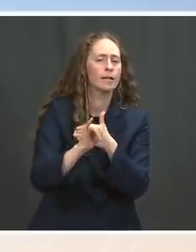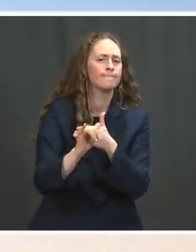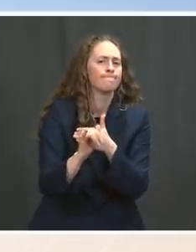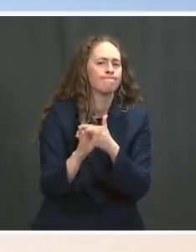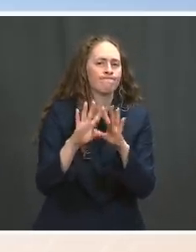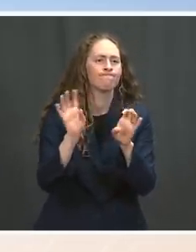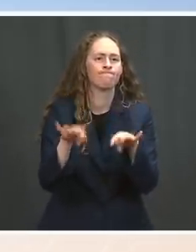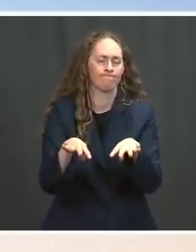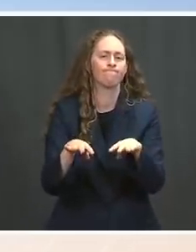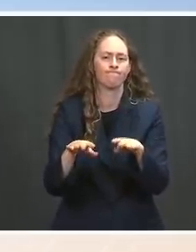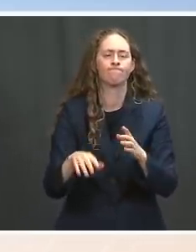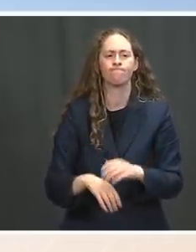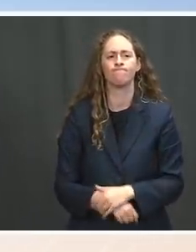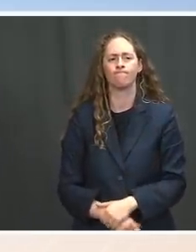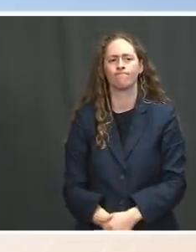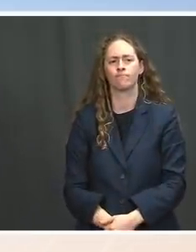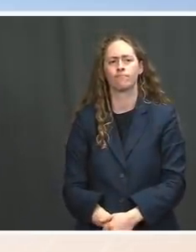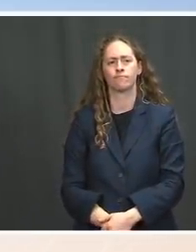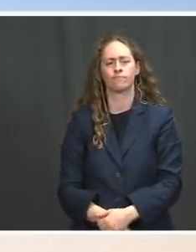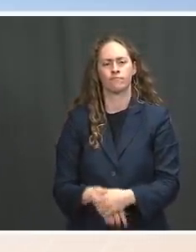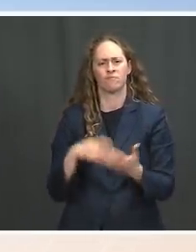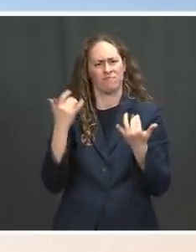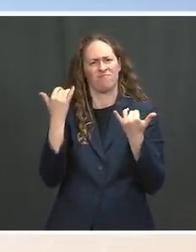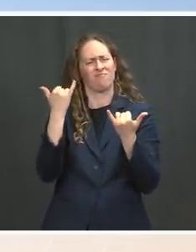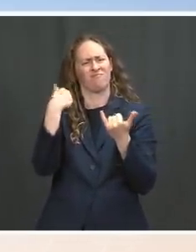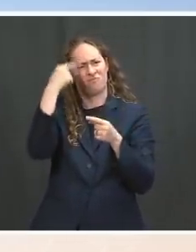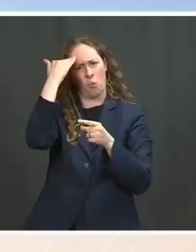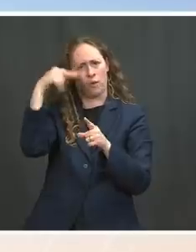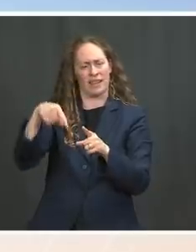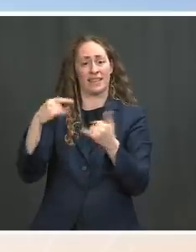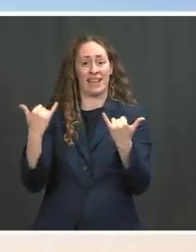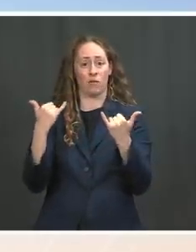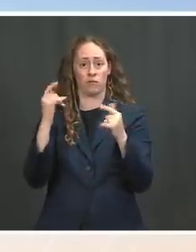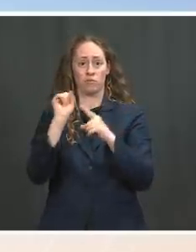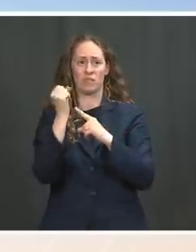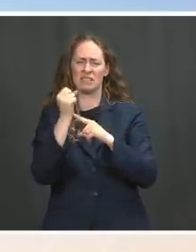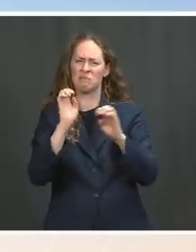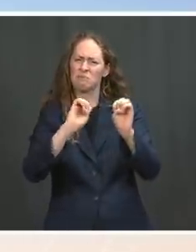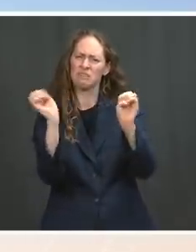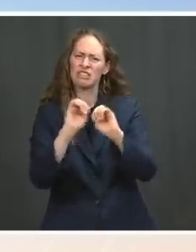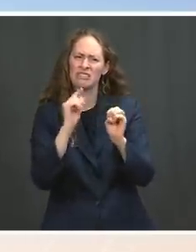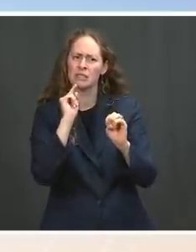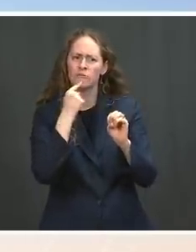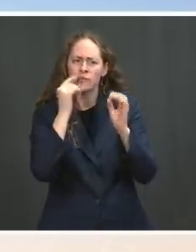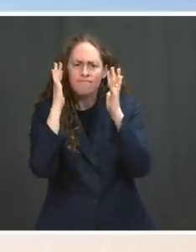and that's why we haven't wasted any time to get into action, and it's why the President has directed us to be really thorough in examining